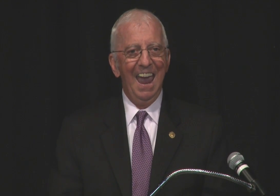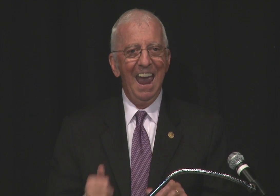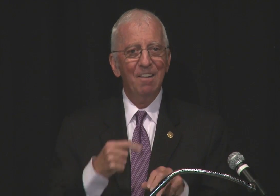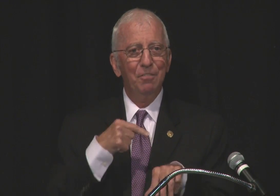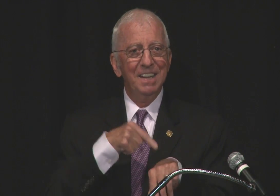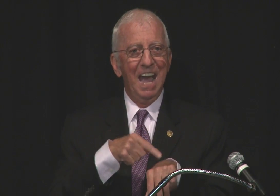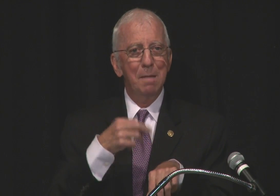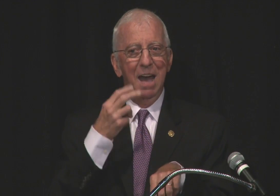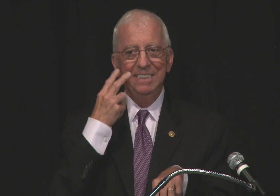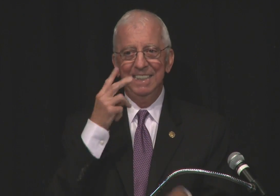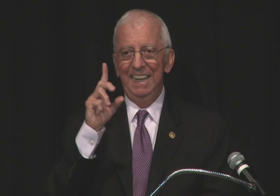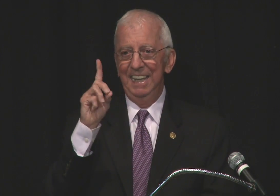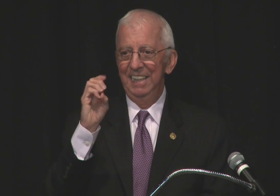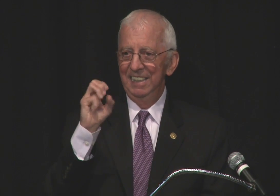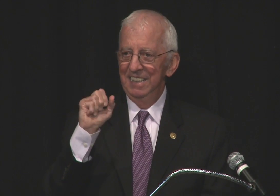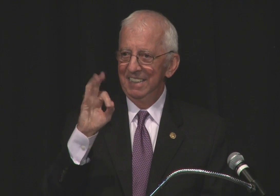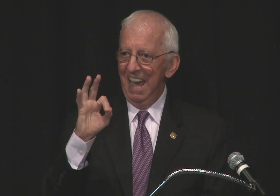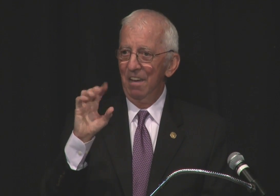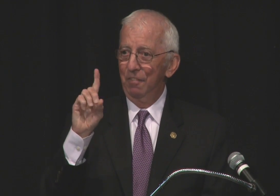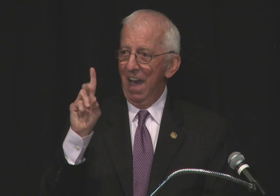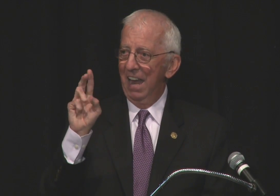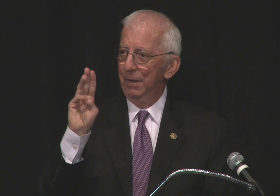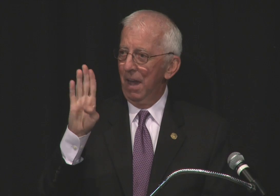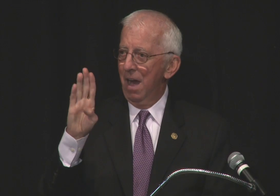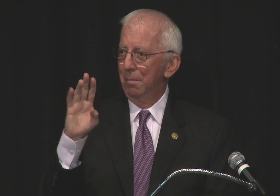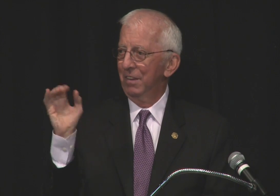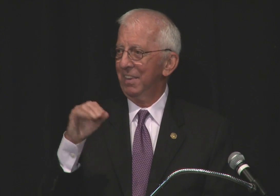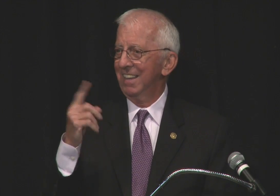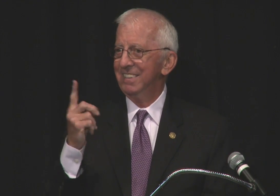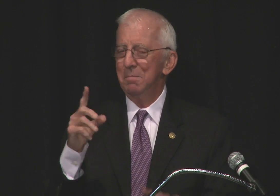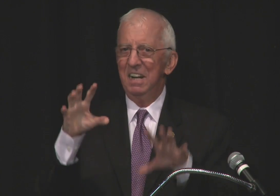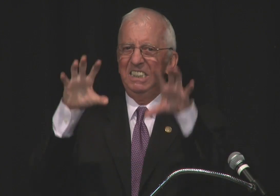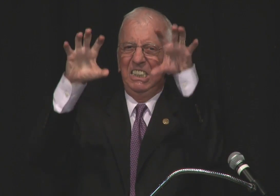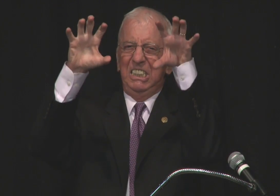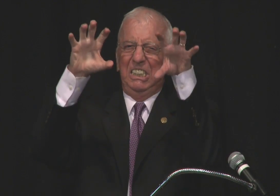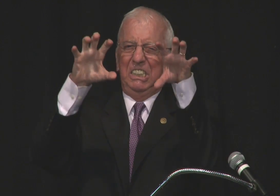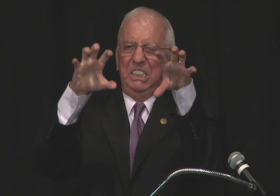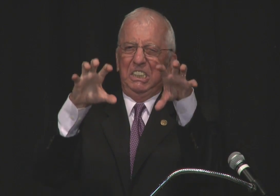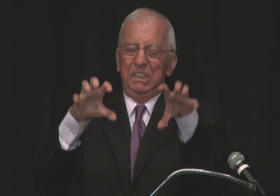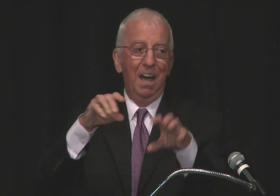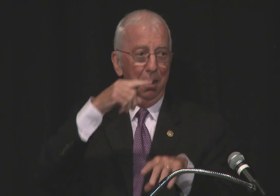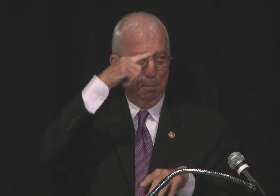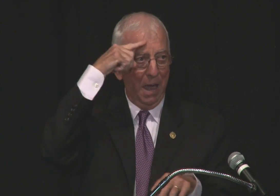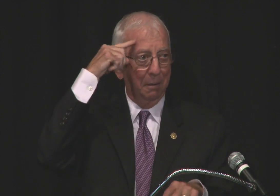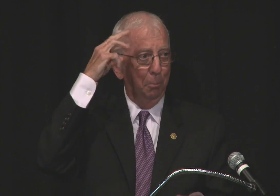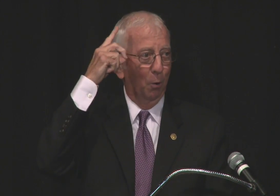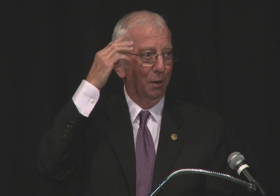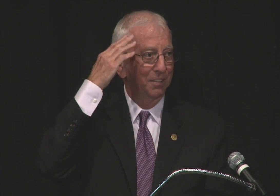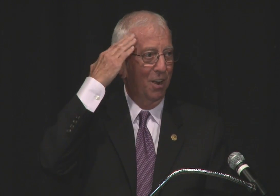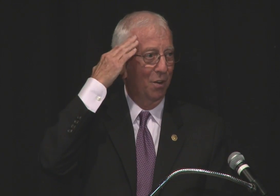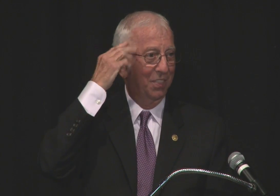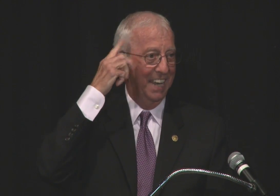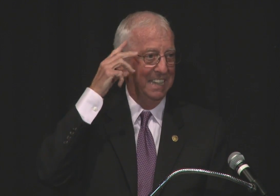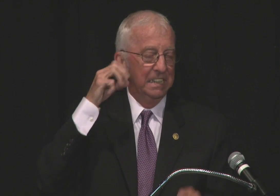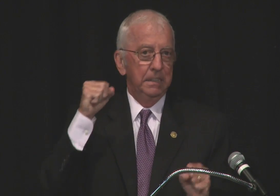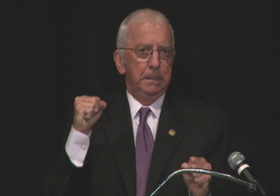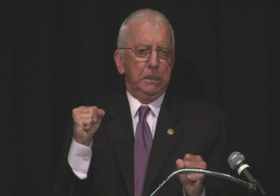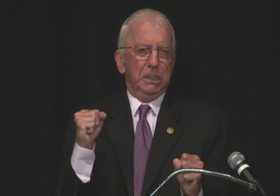Every time I see deaf and dumb it's like somebody sssshhhh [scratch] on a blackboard you know the [gasp gesture]